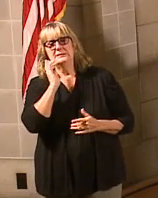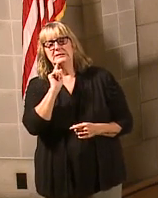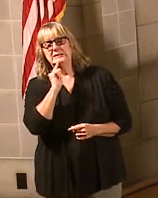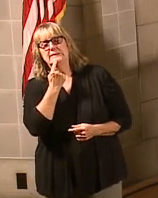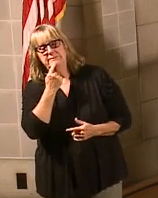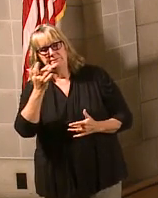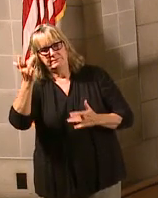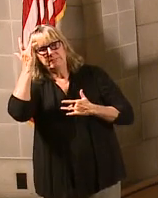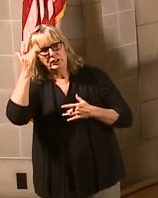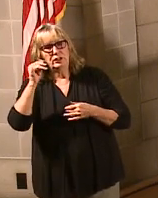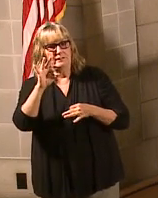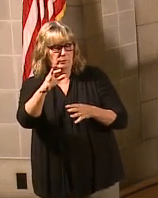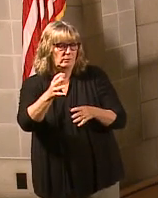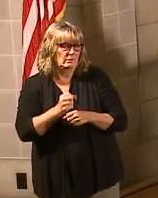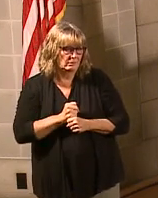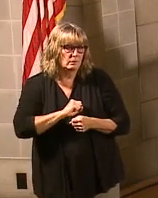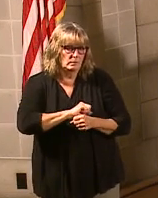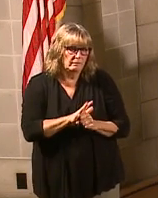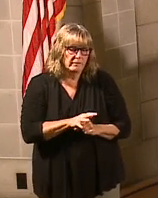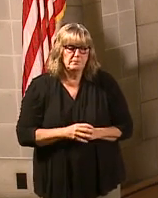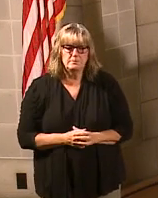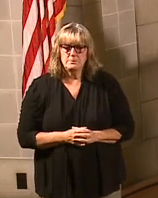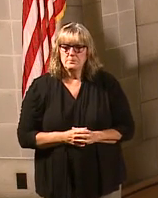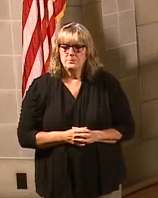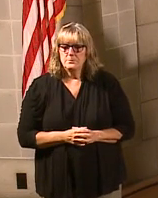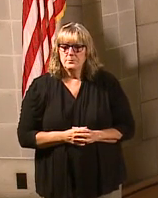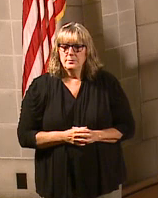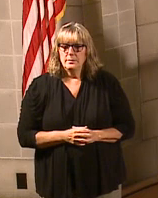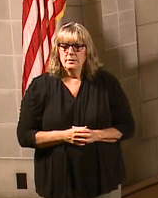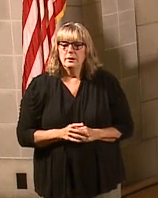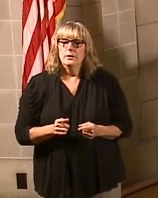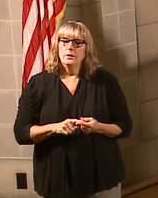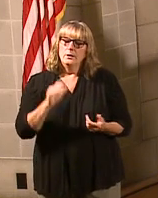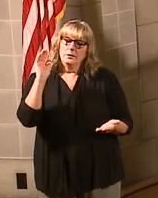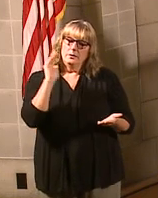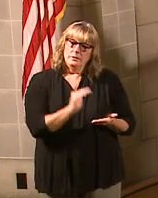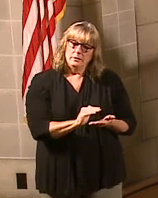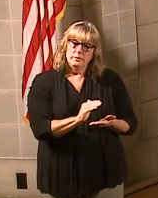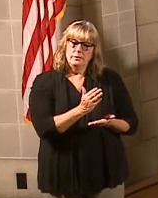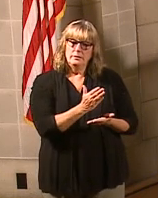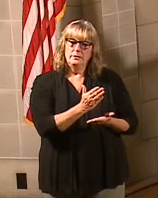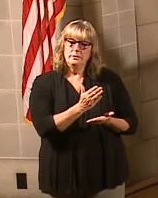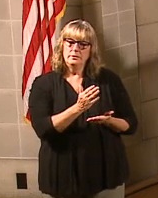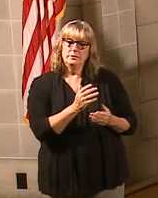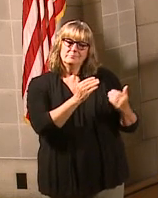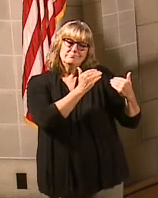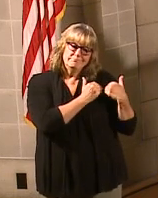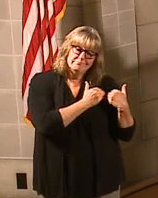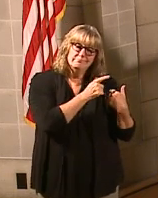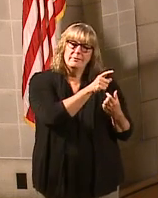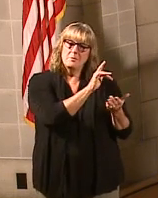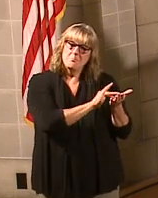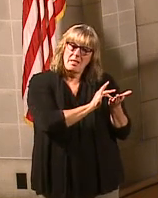PROVEN HIGHLY EFFECTIVE IN REDUCING SPREAD AND SEVERITY OF